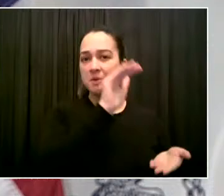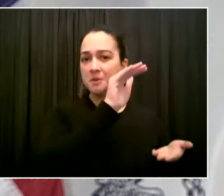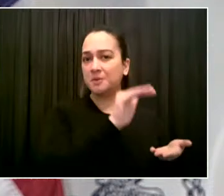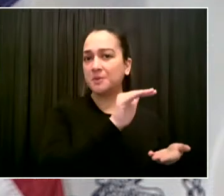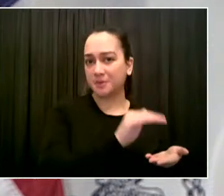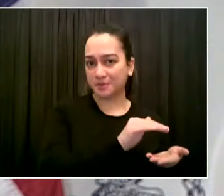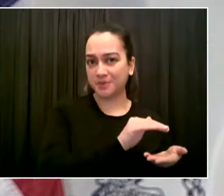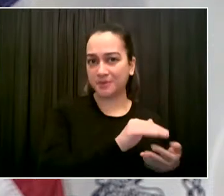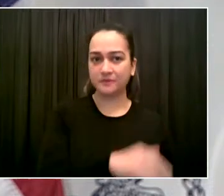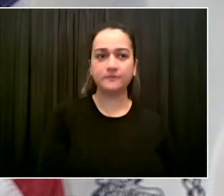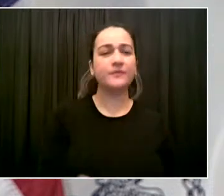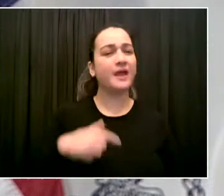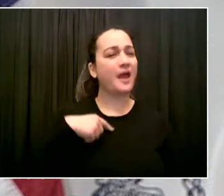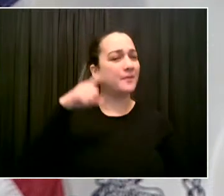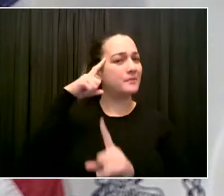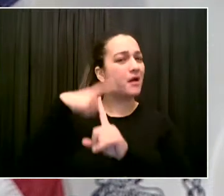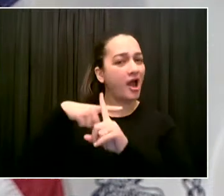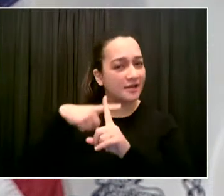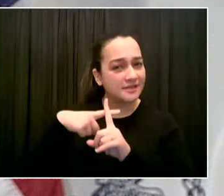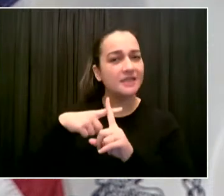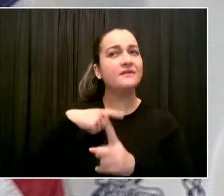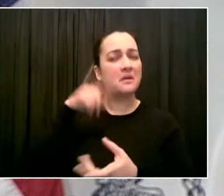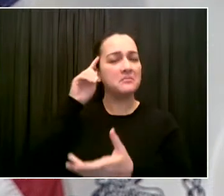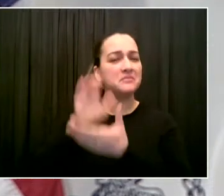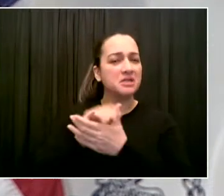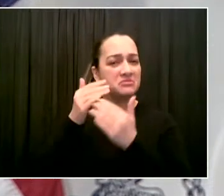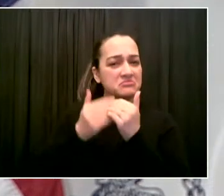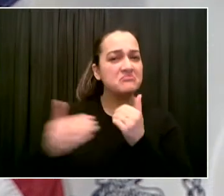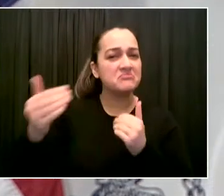EFFORT AND THAT'S GOIING TTO KEEP CONSTRAINING THE DISEASE. WE JUST AVHE E O T STAY AHEAD OF